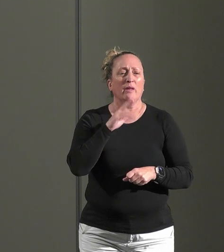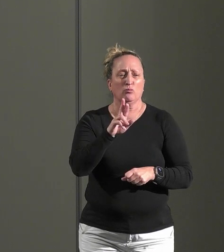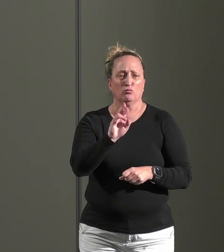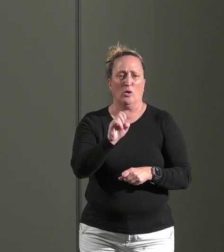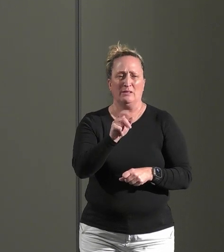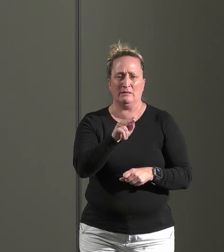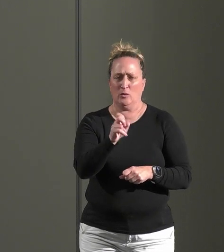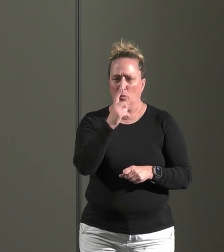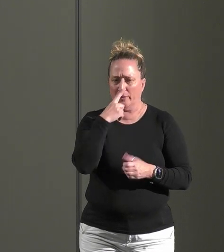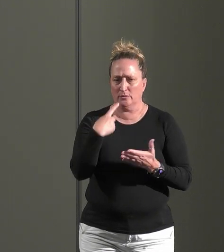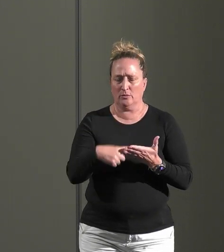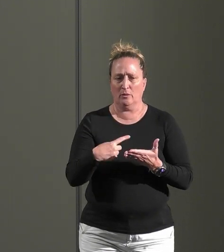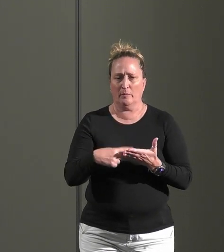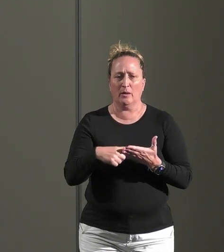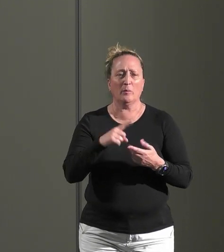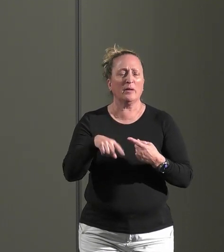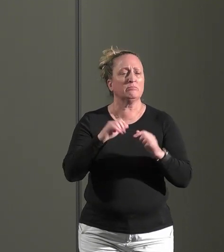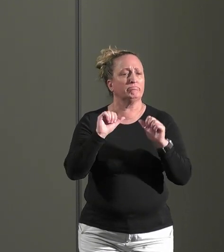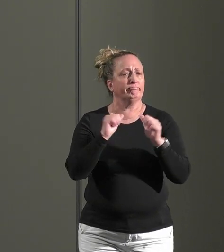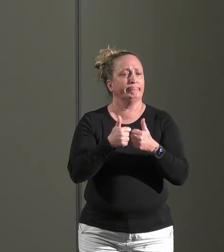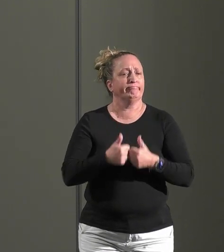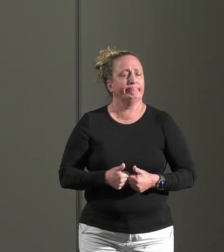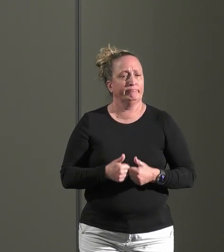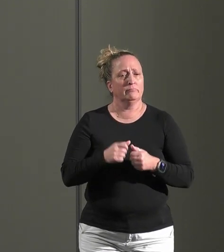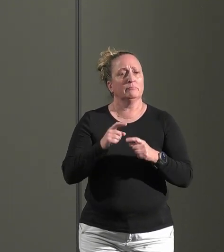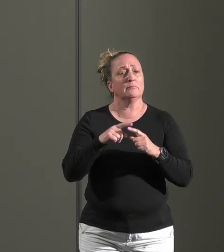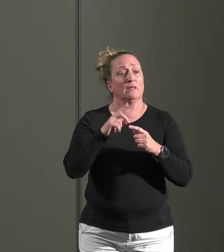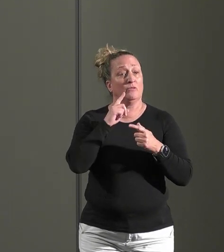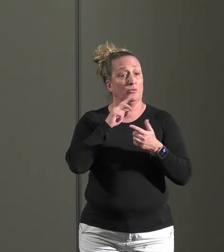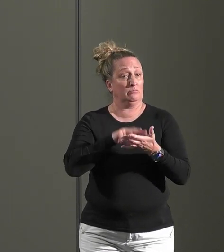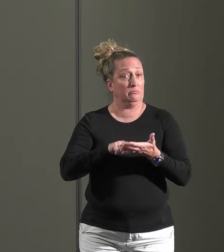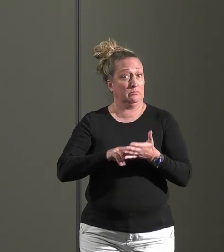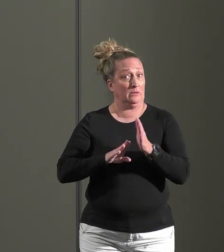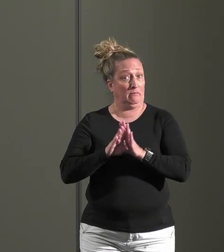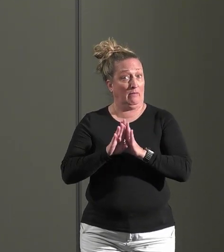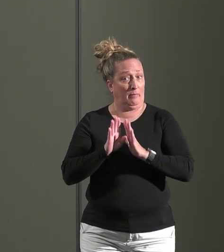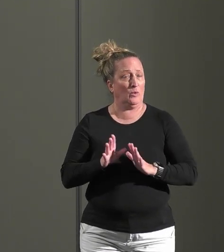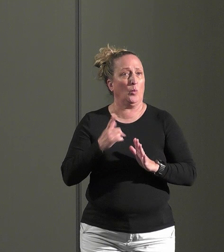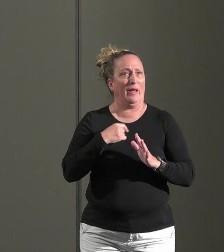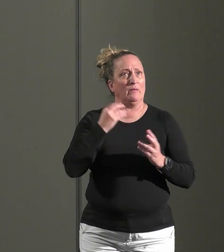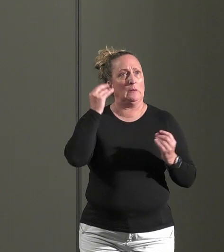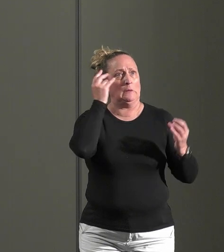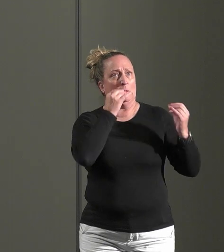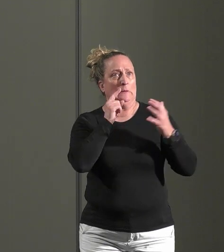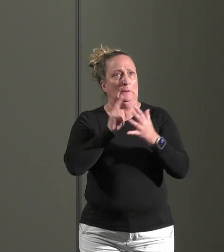will talk about the challenges as a screen reader developer that we have to consider when presenting